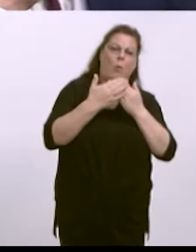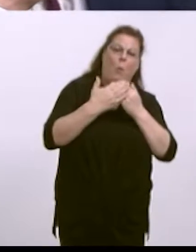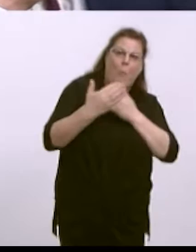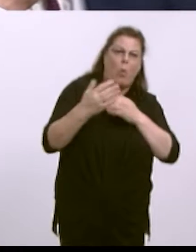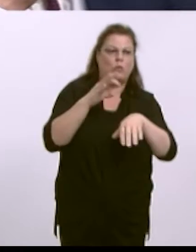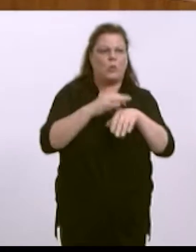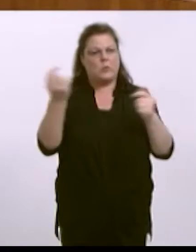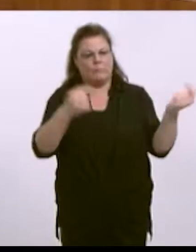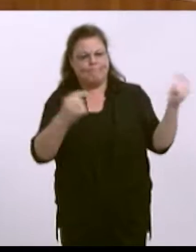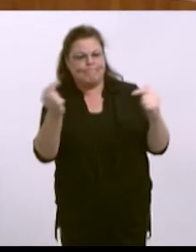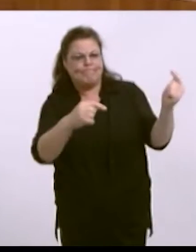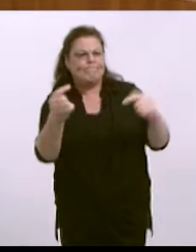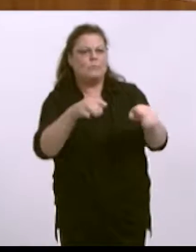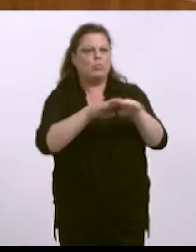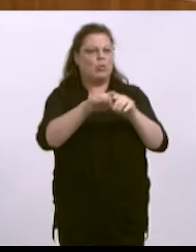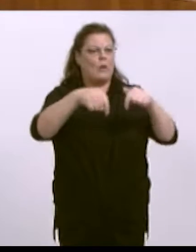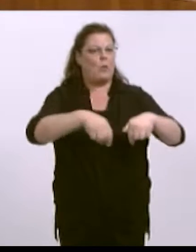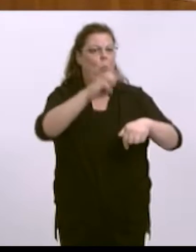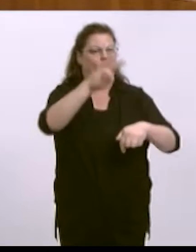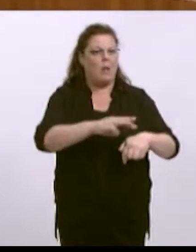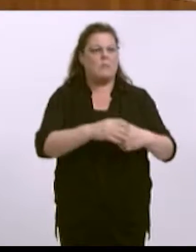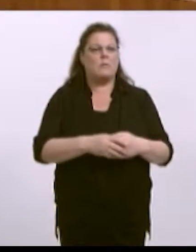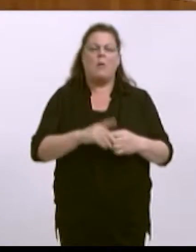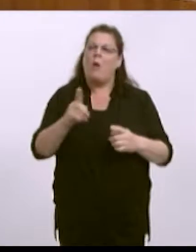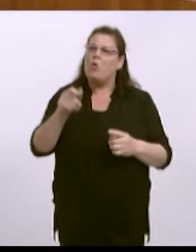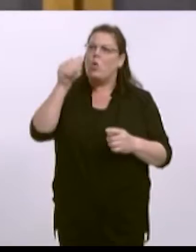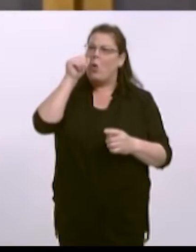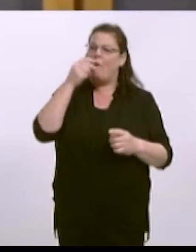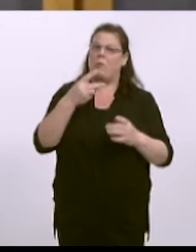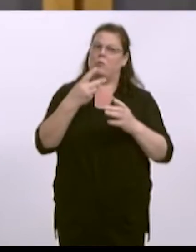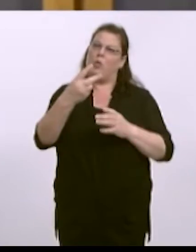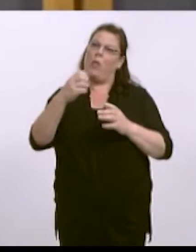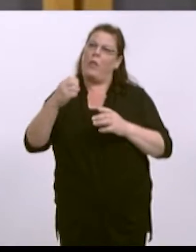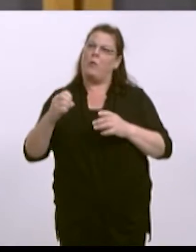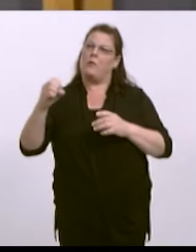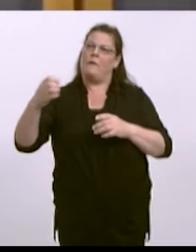for his reply. As he will know, since 2004, the percentage of NHS funding in Wales that